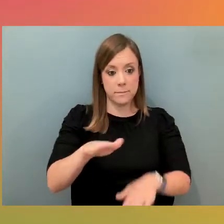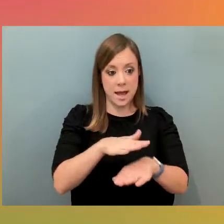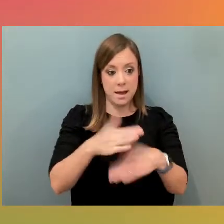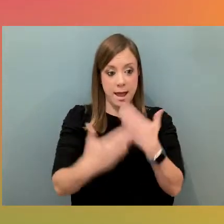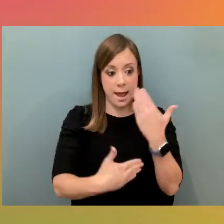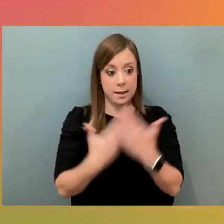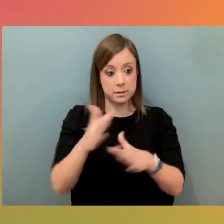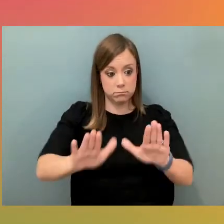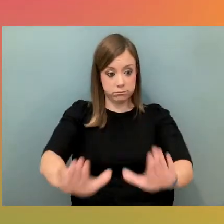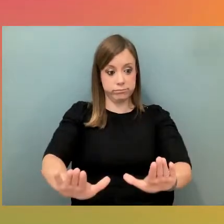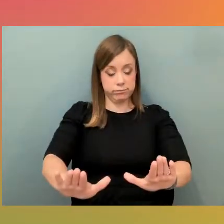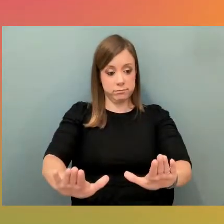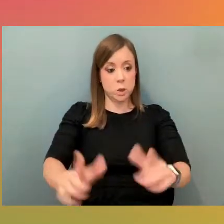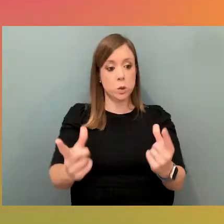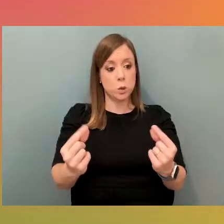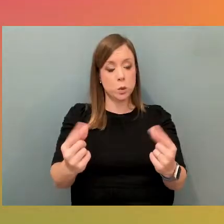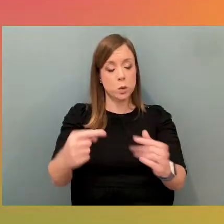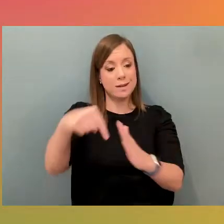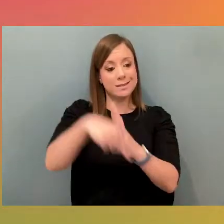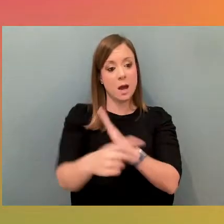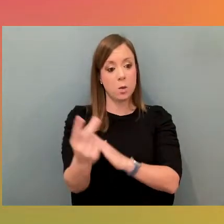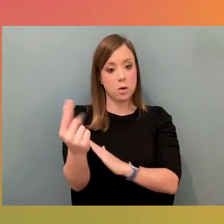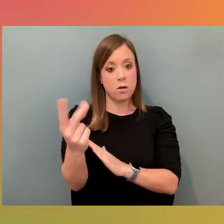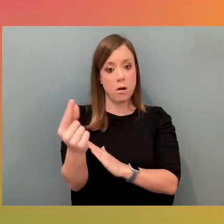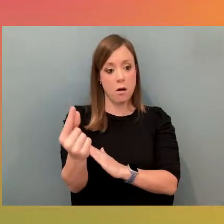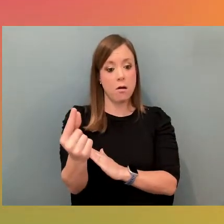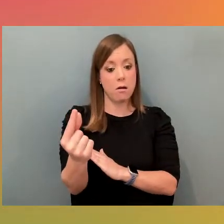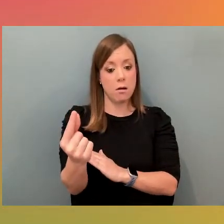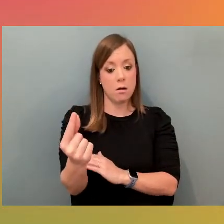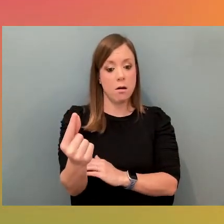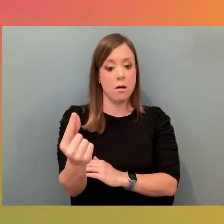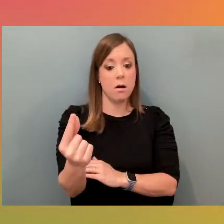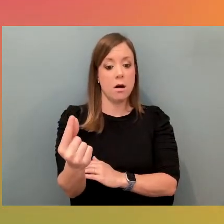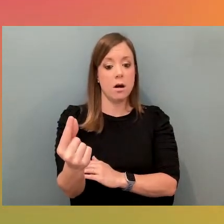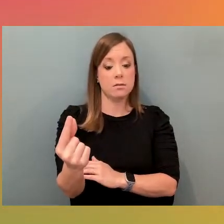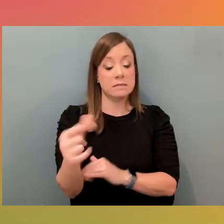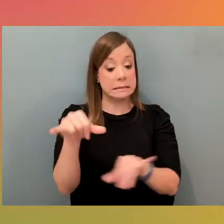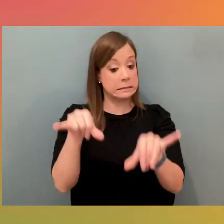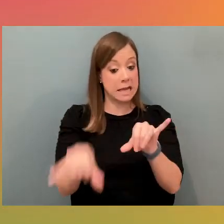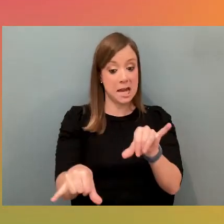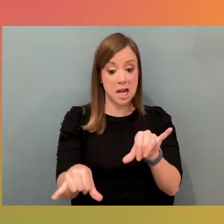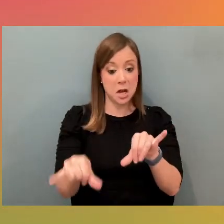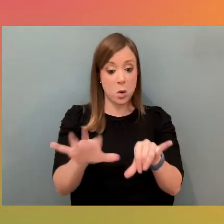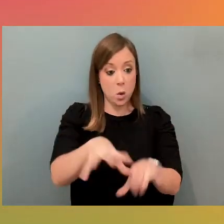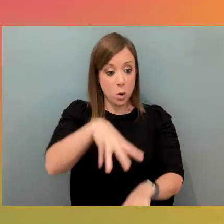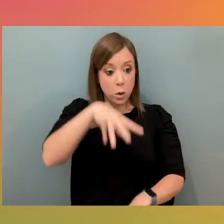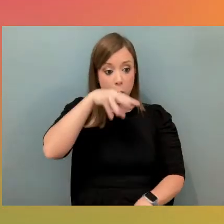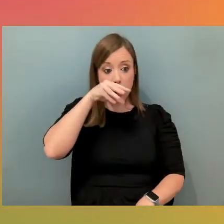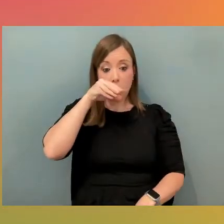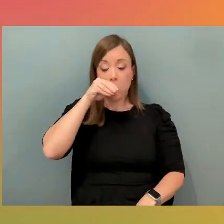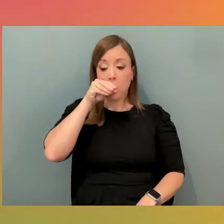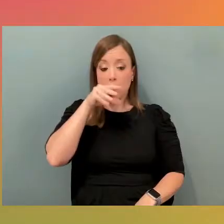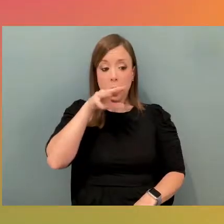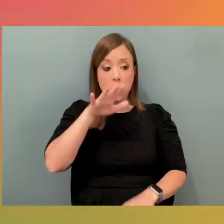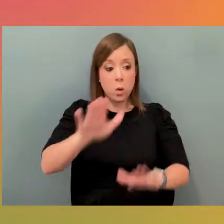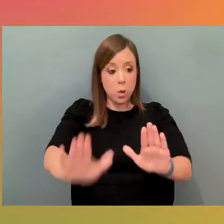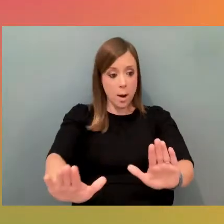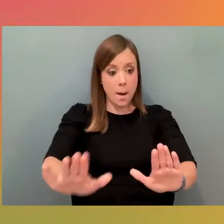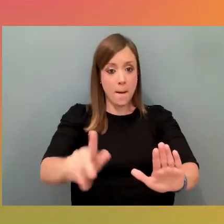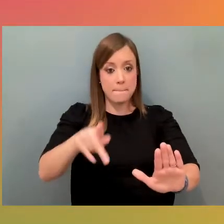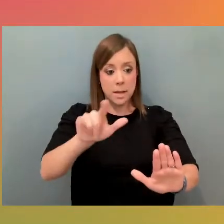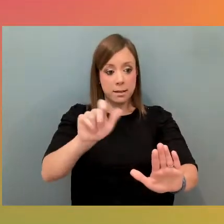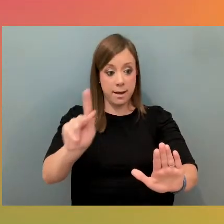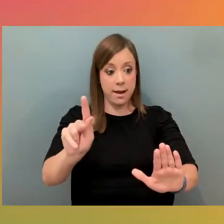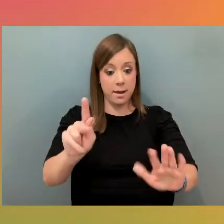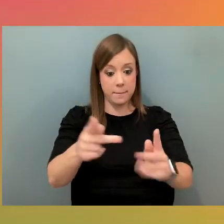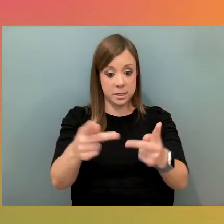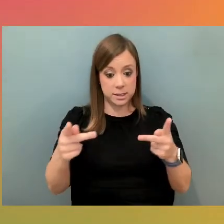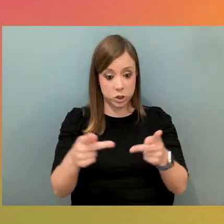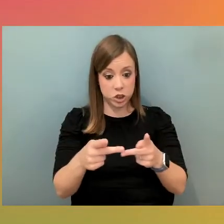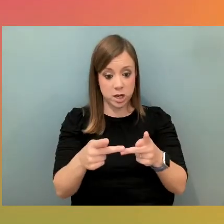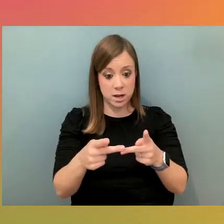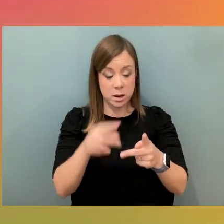TAKE YOUR PALMS TO THE GROUND.